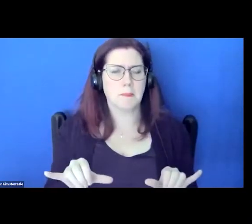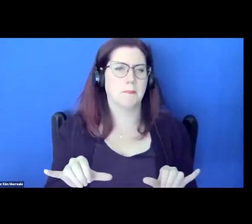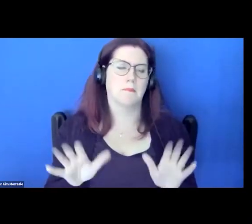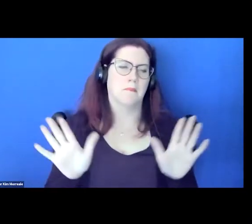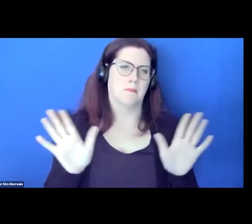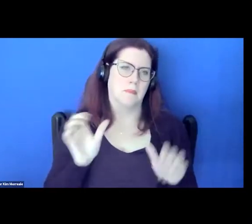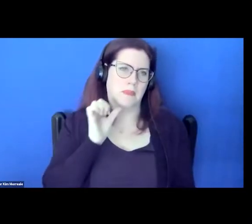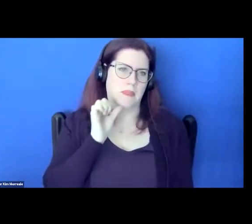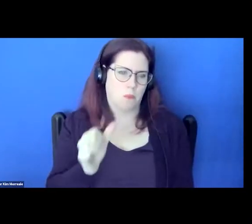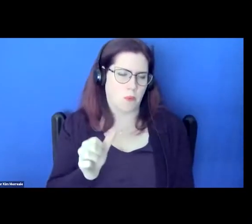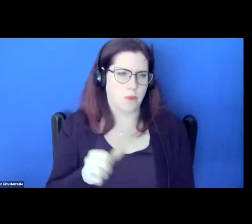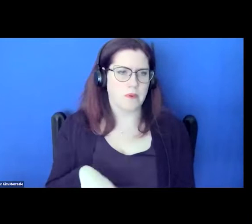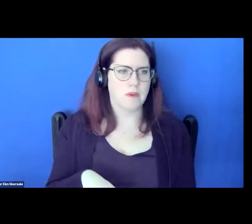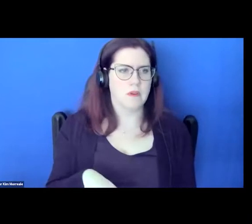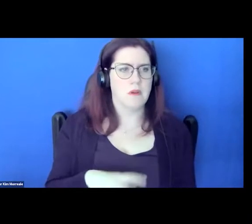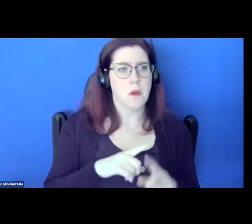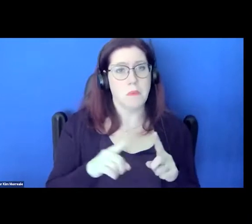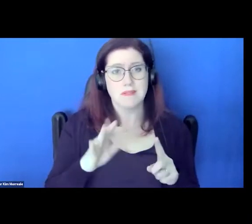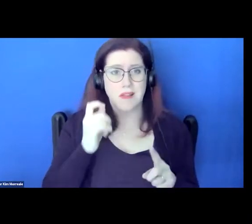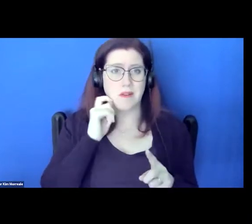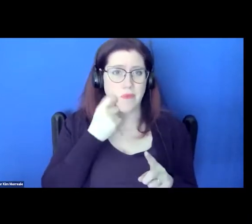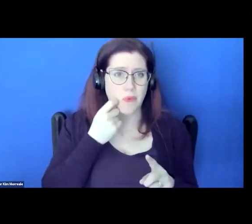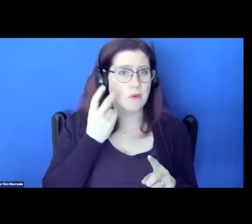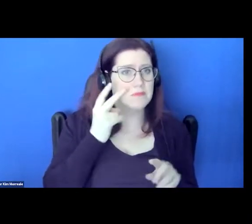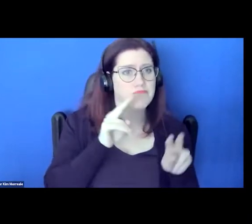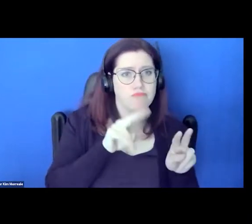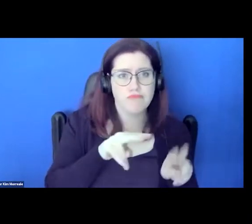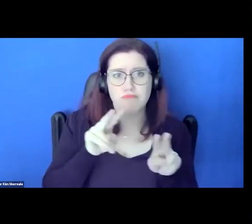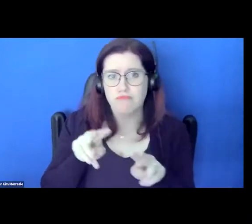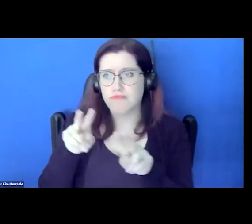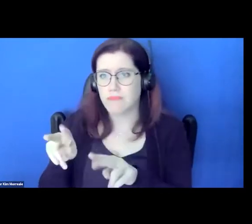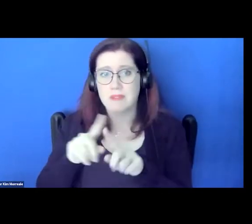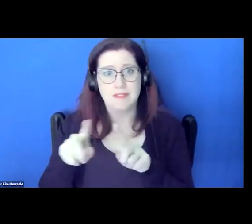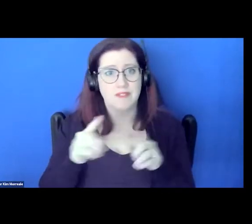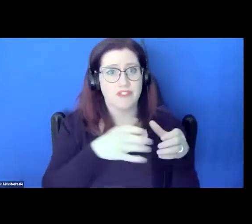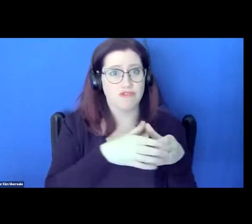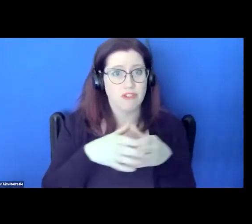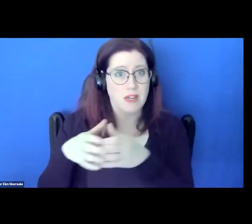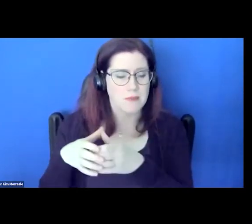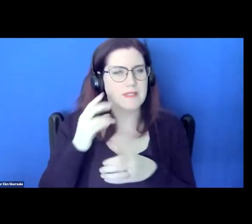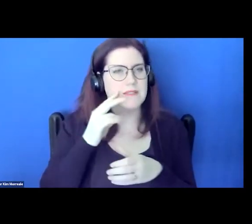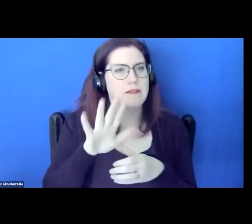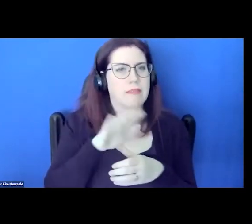but it's cool to go to different tribes that you are interested in and see what level of services